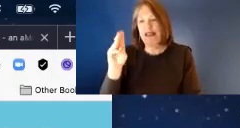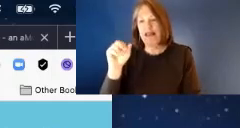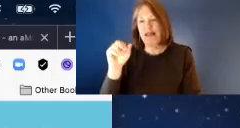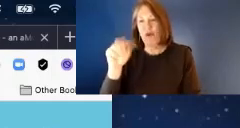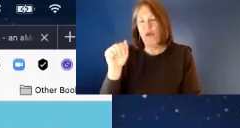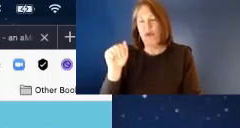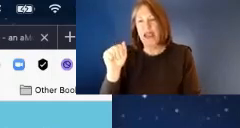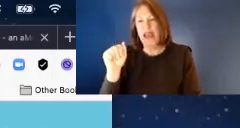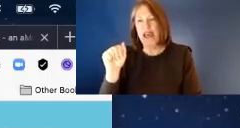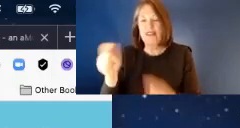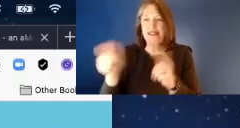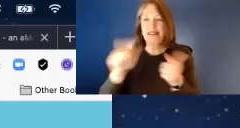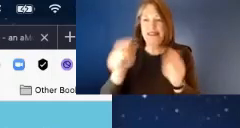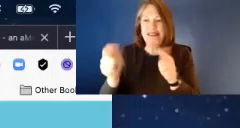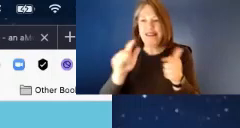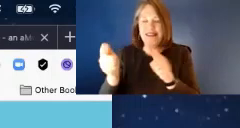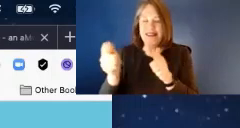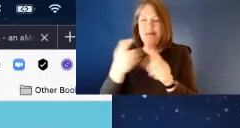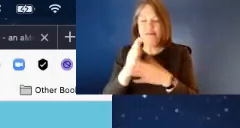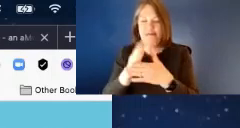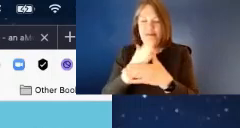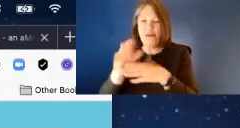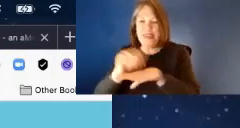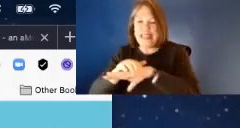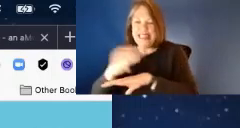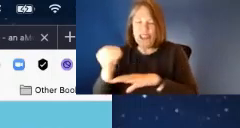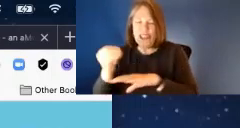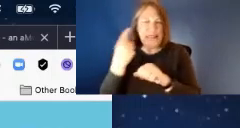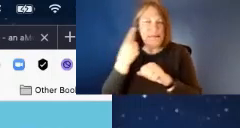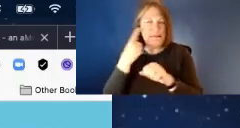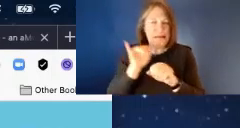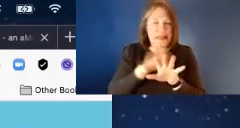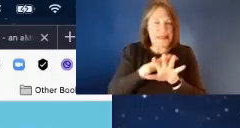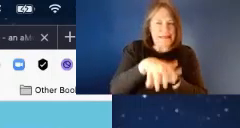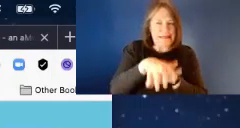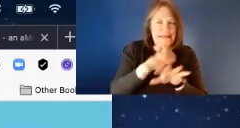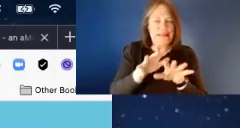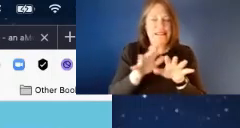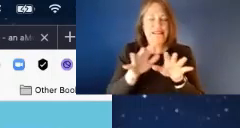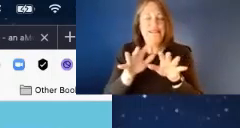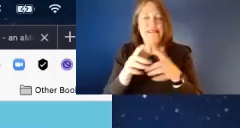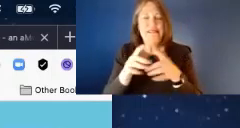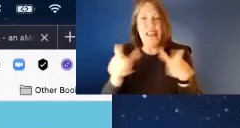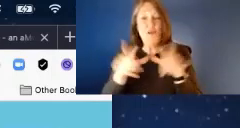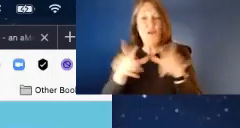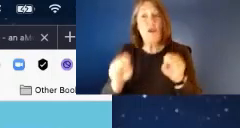06:43:13 >> RICK PEDOLSKY: So you can do either/or or both.